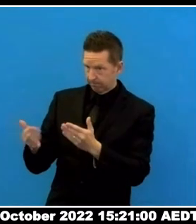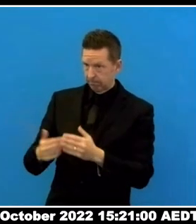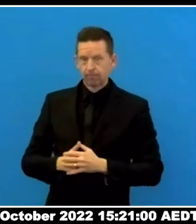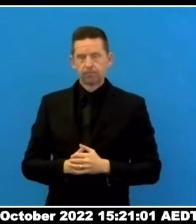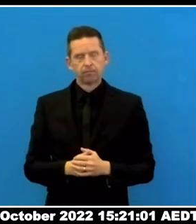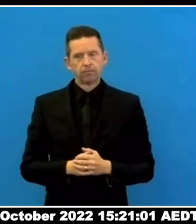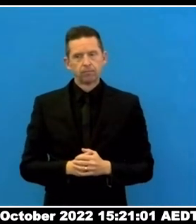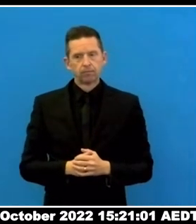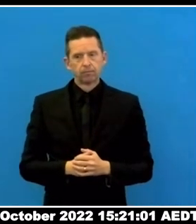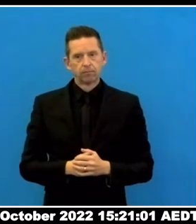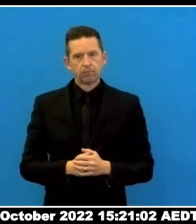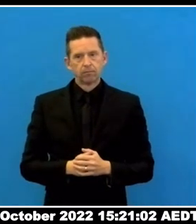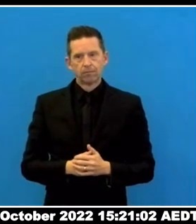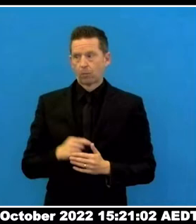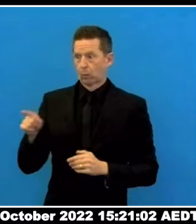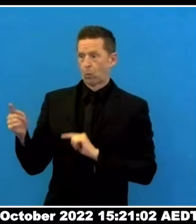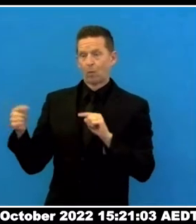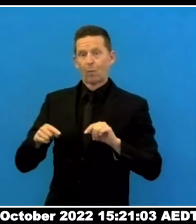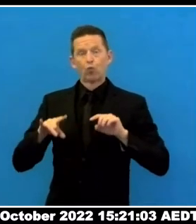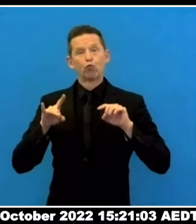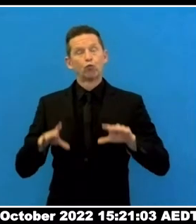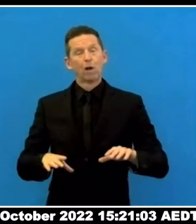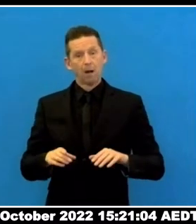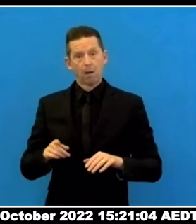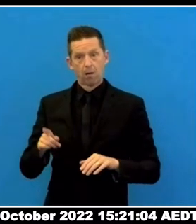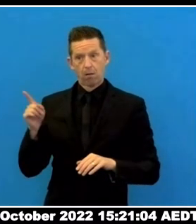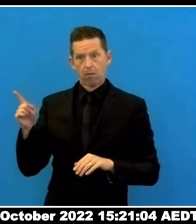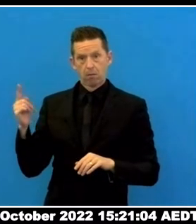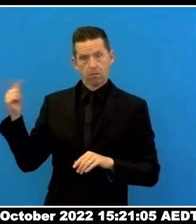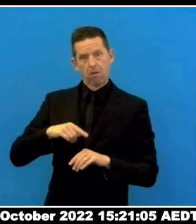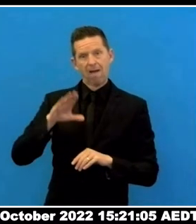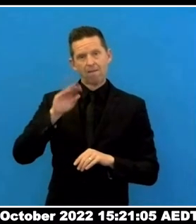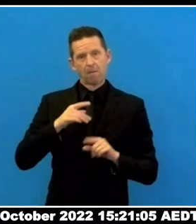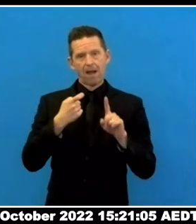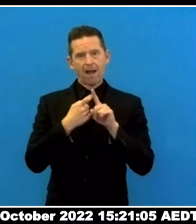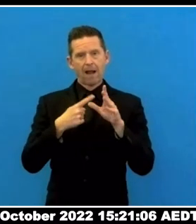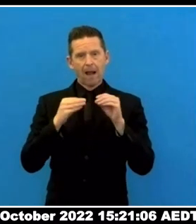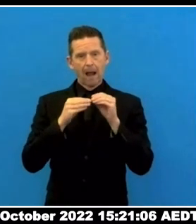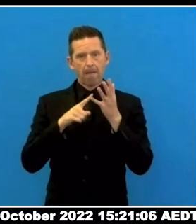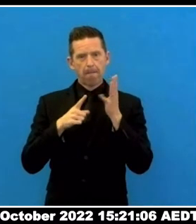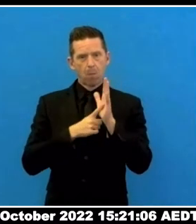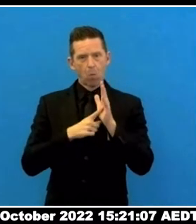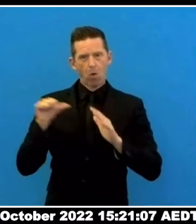So you came to Australia directly from Kabul in 2009.